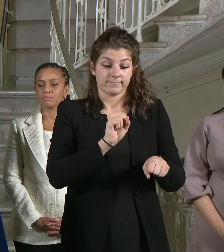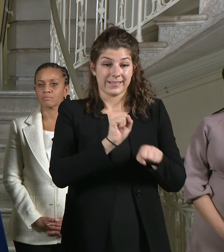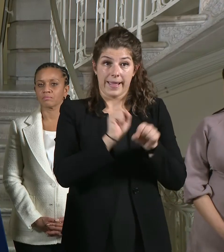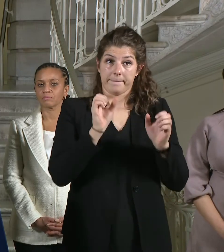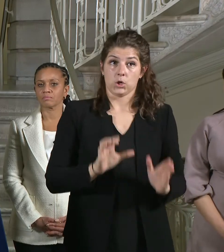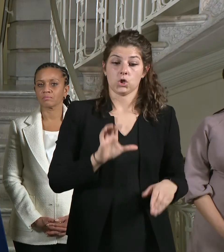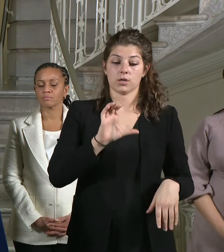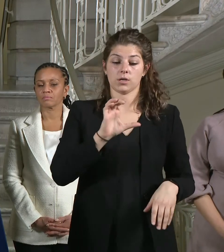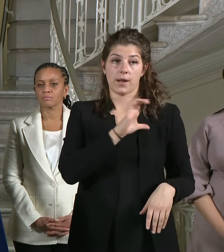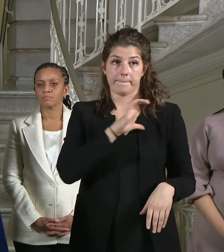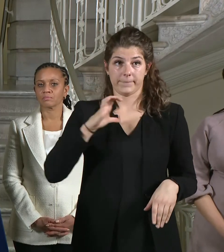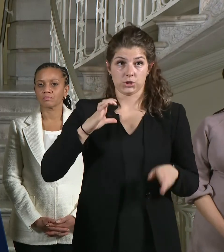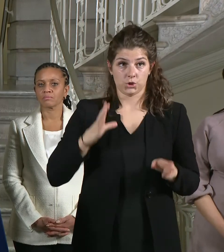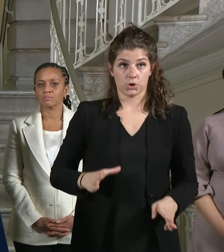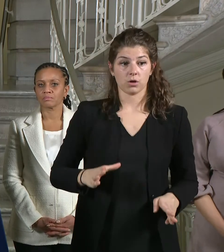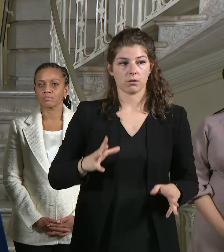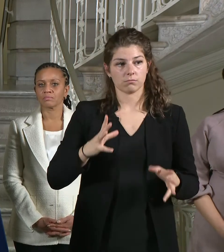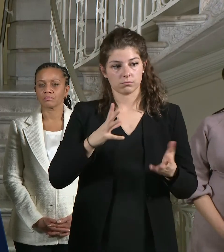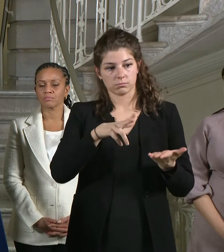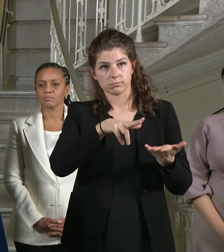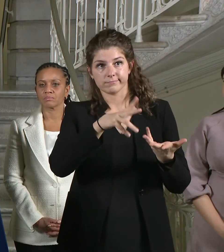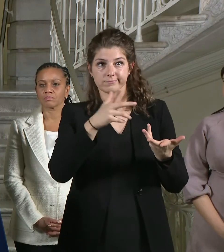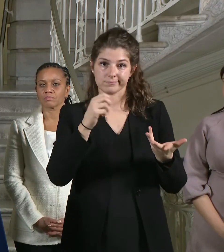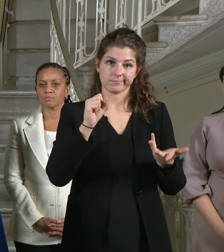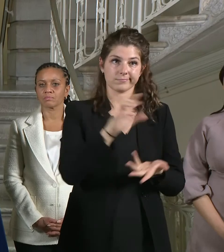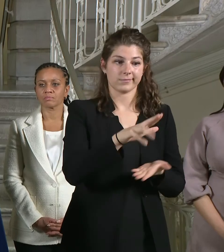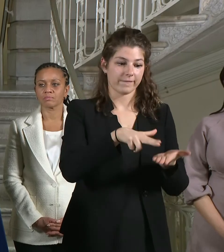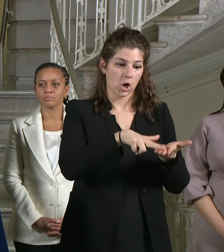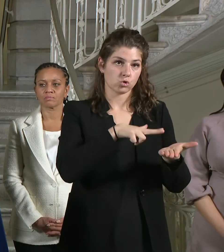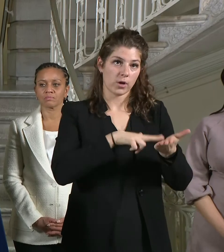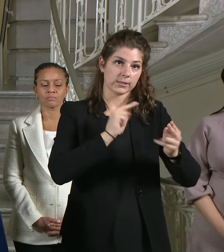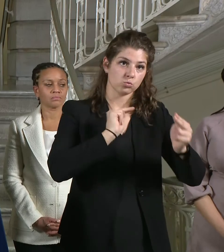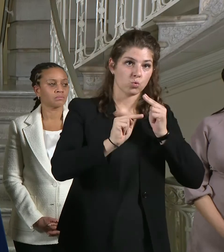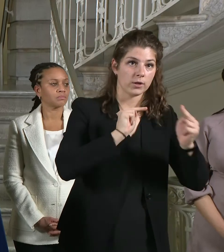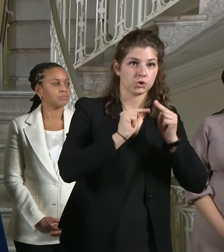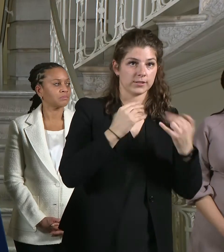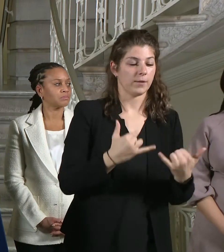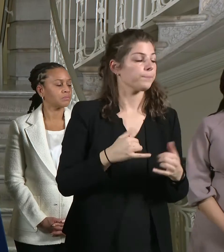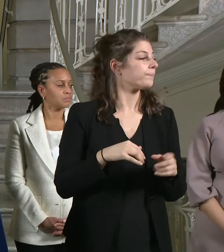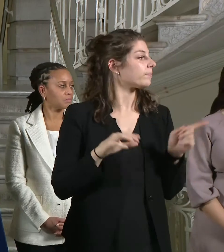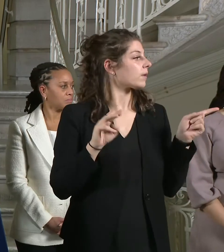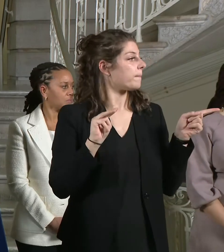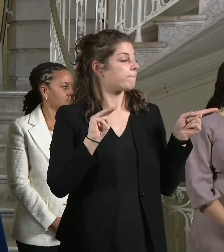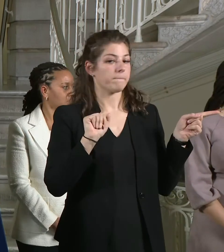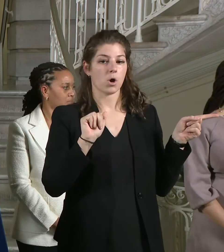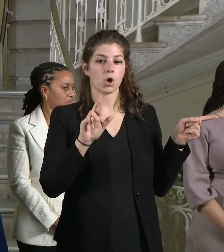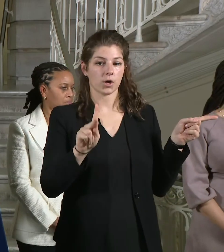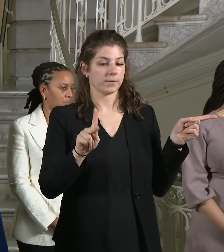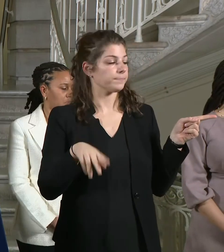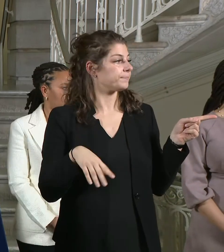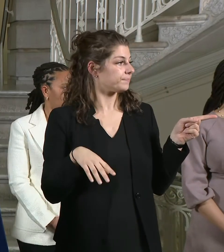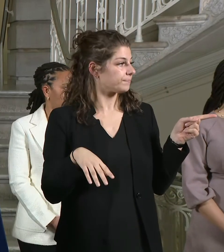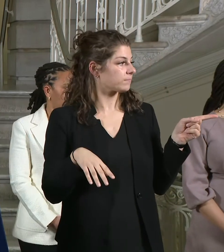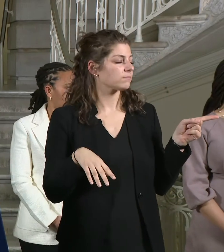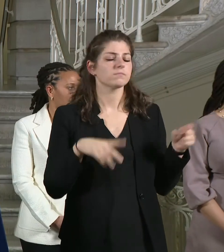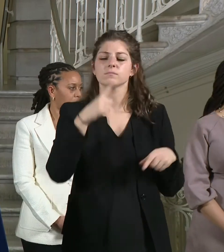DESERVE. I WOULD